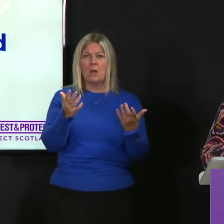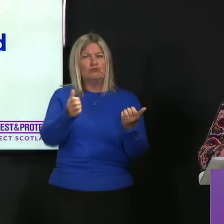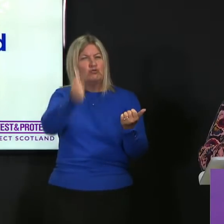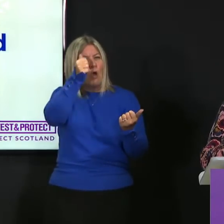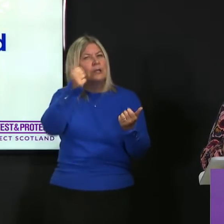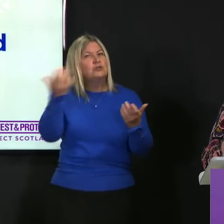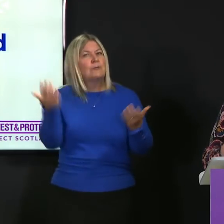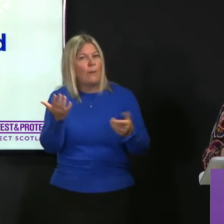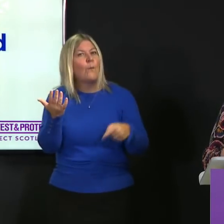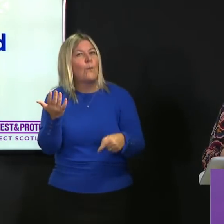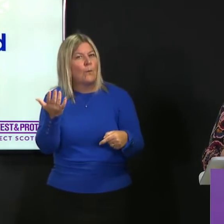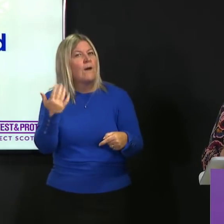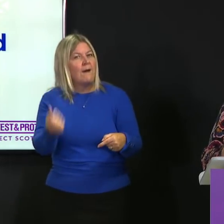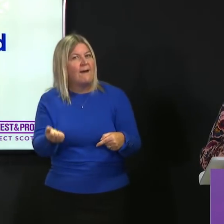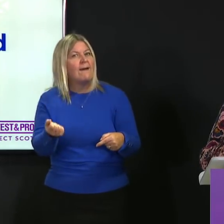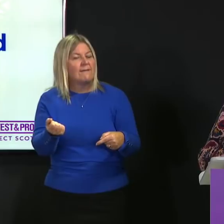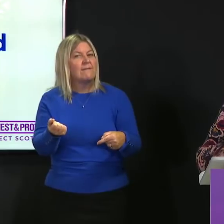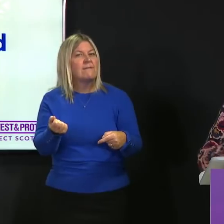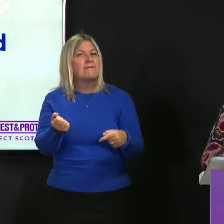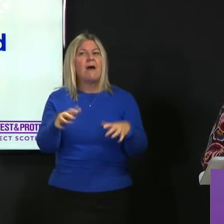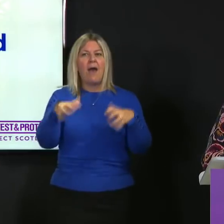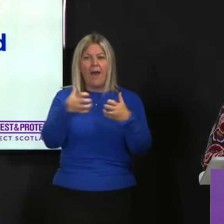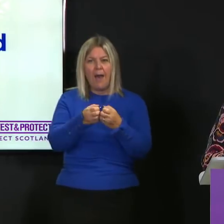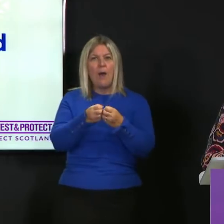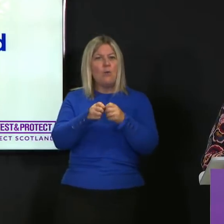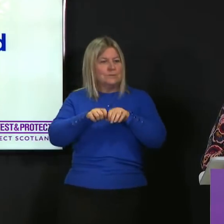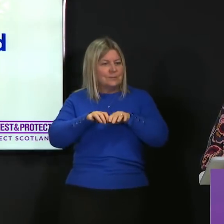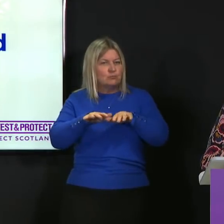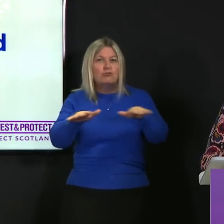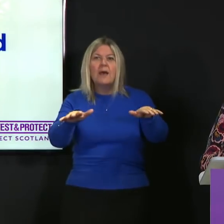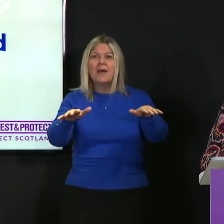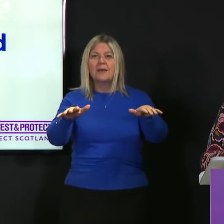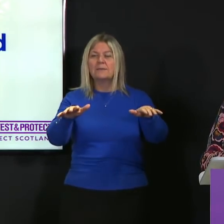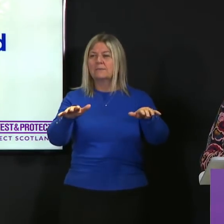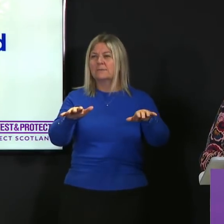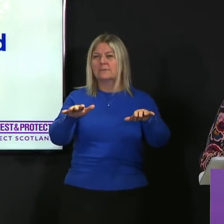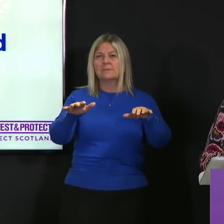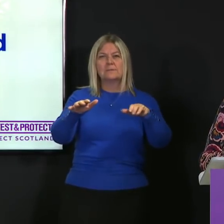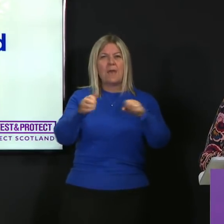knowledge about how the virus acts. Principally if we can stop it spread that is absolutely the